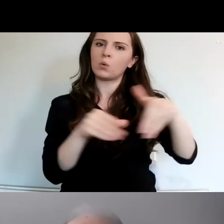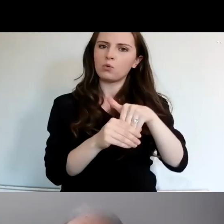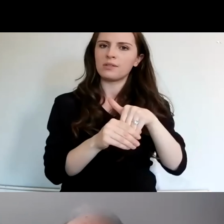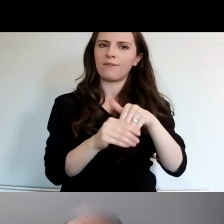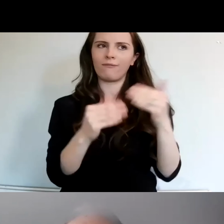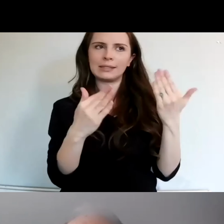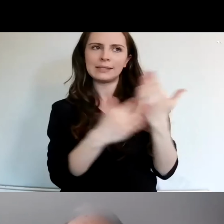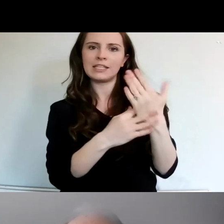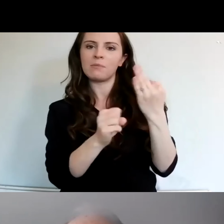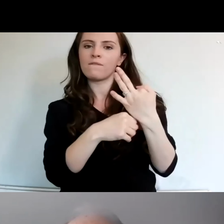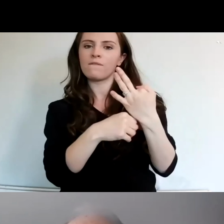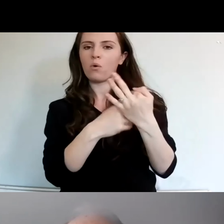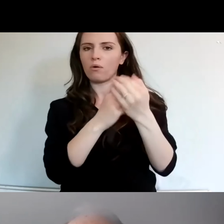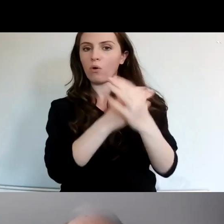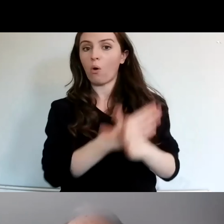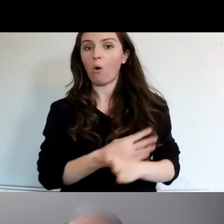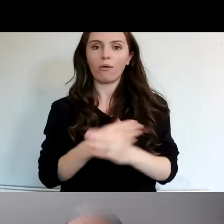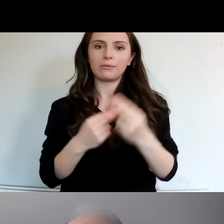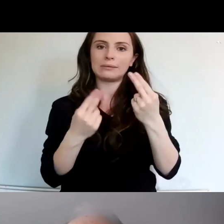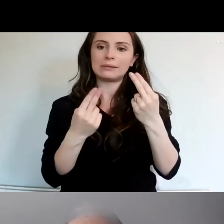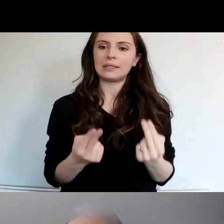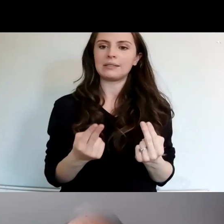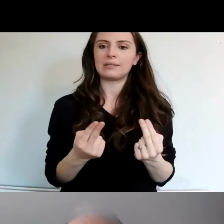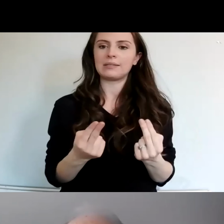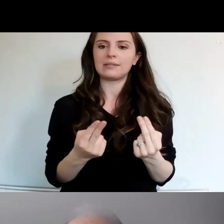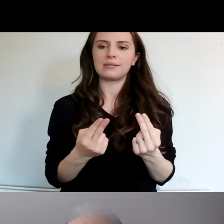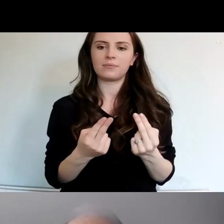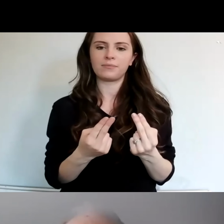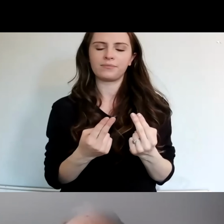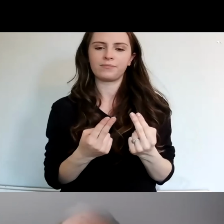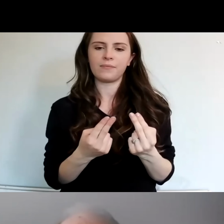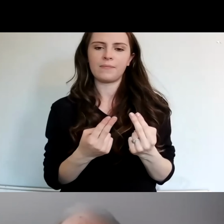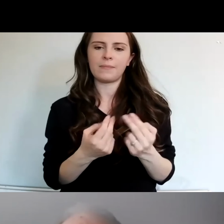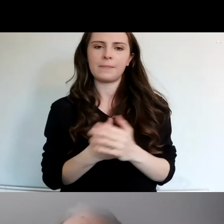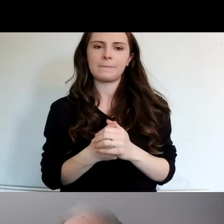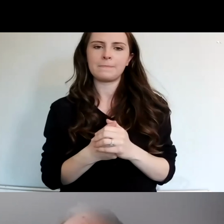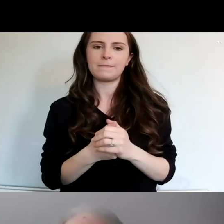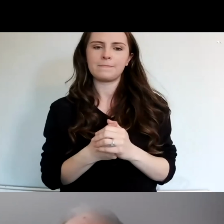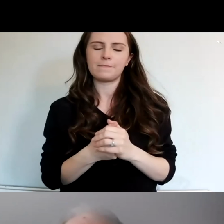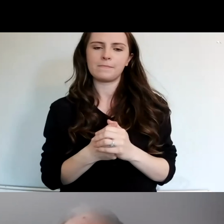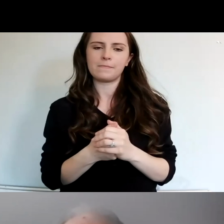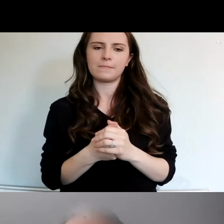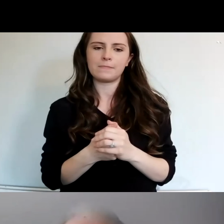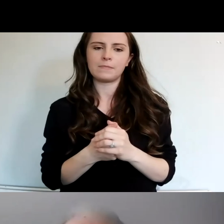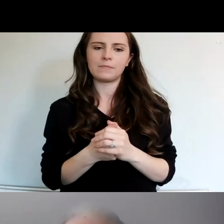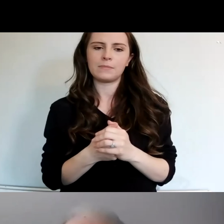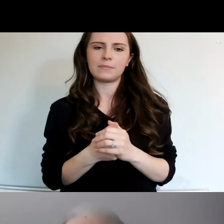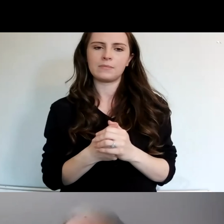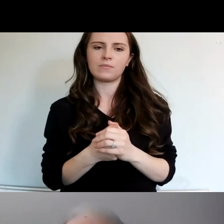for the needs and as much as possible along the way.